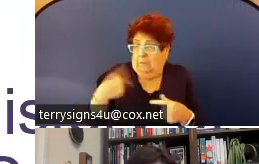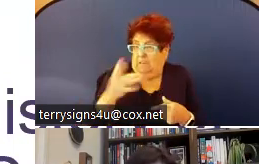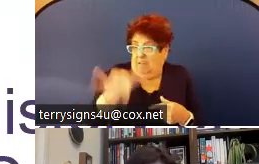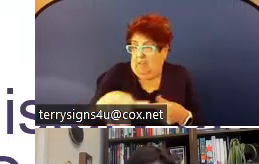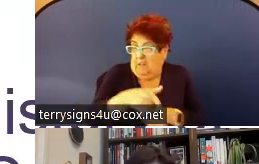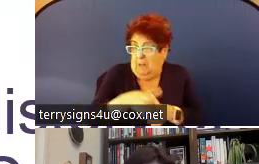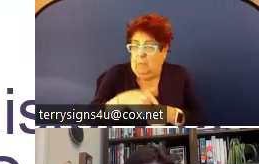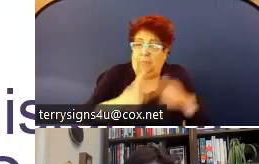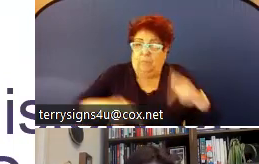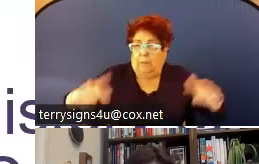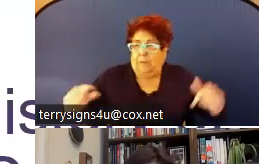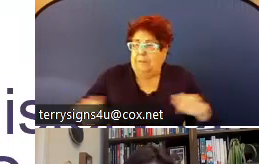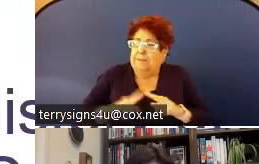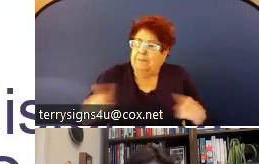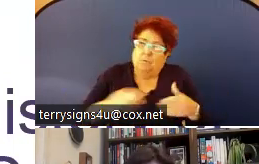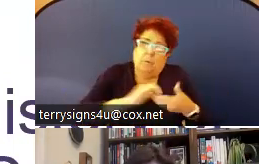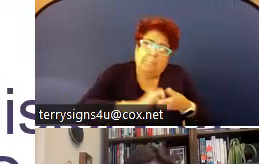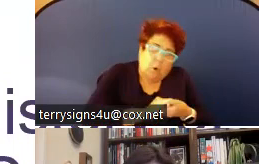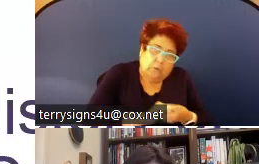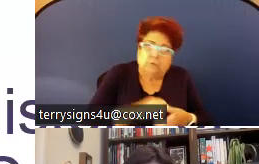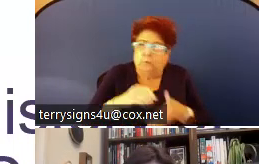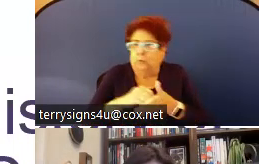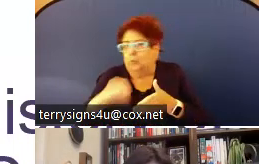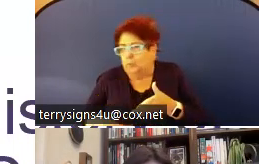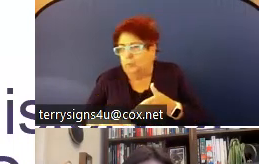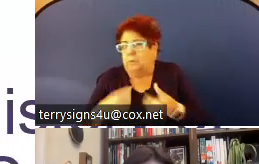and students support and other support throughout.